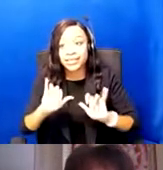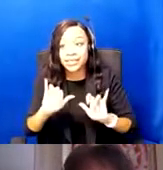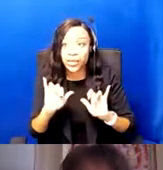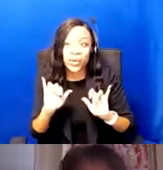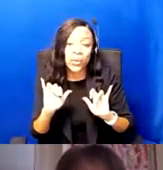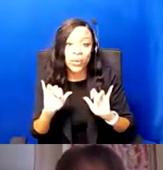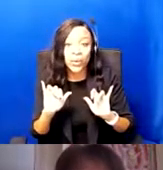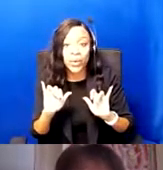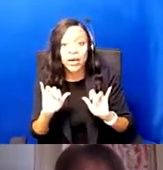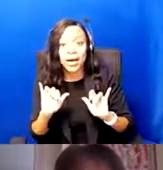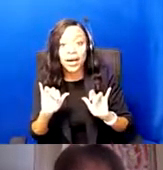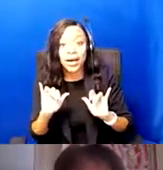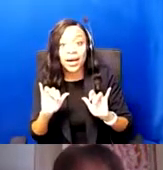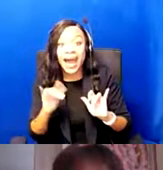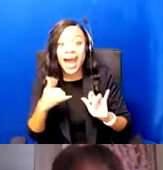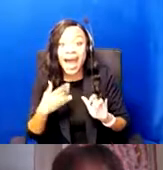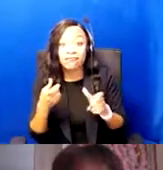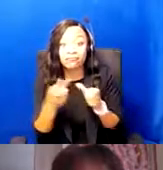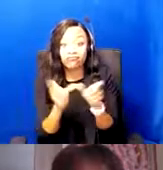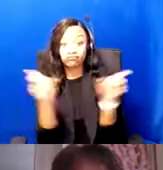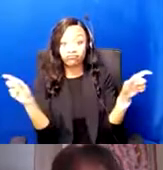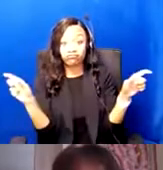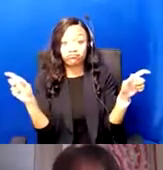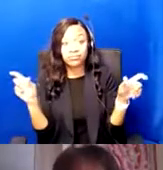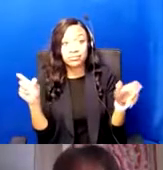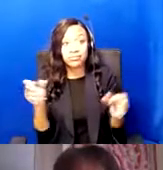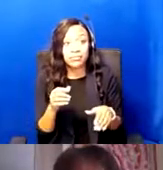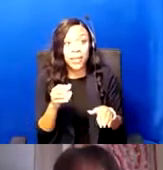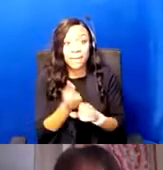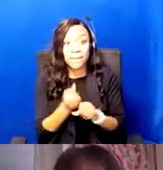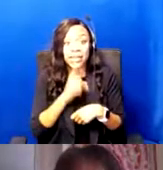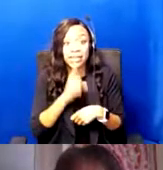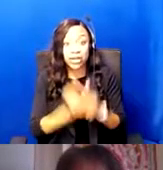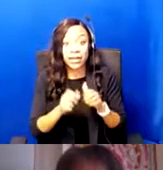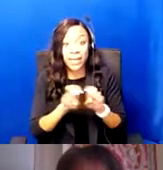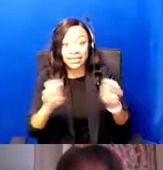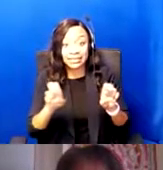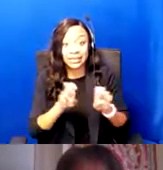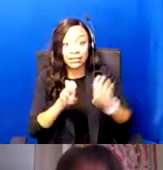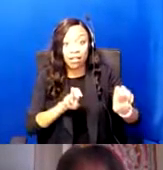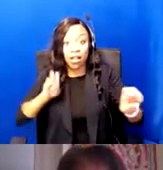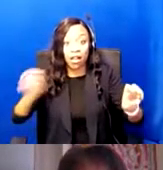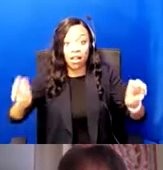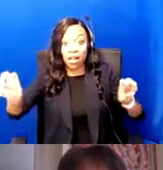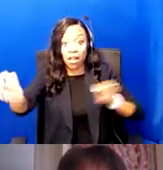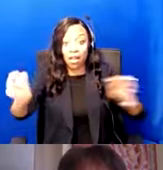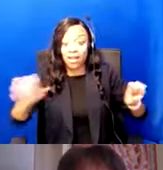socially distanced seating in our theaters. And so that will mean that the financial aspect of this